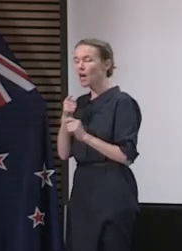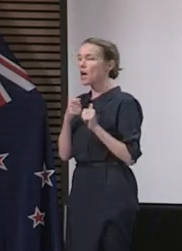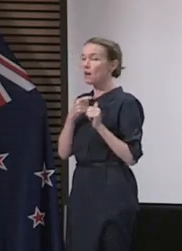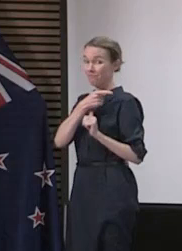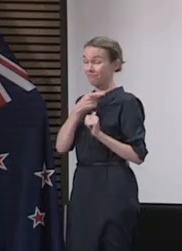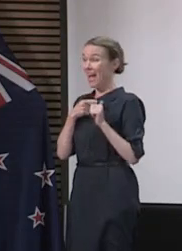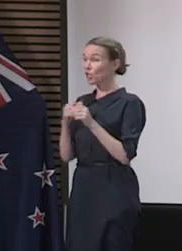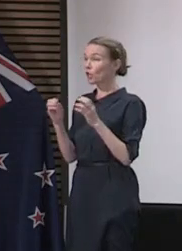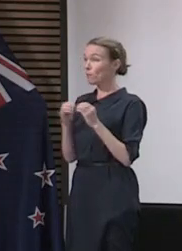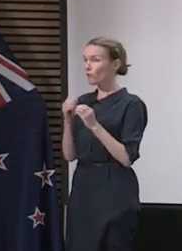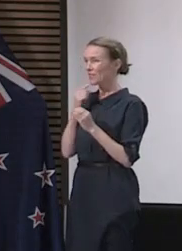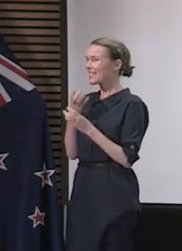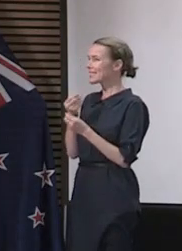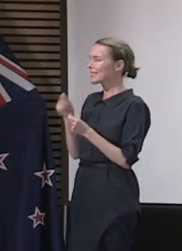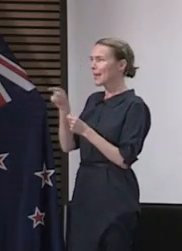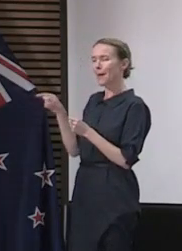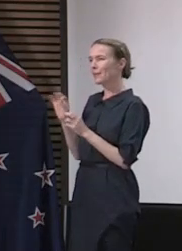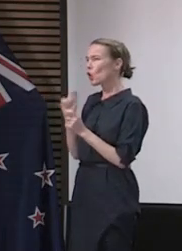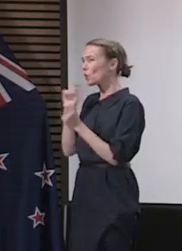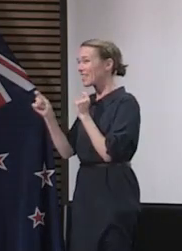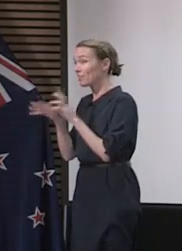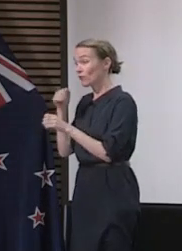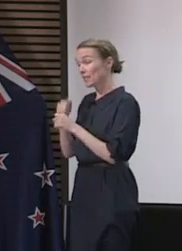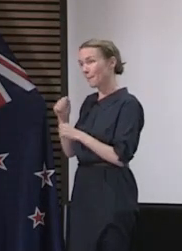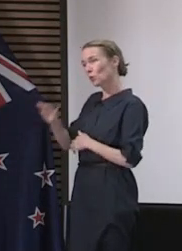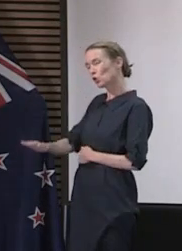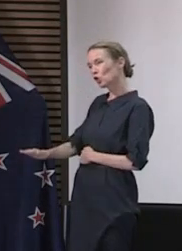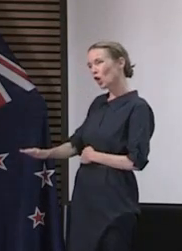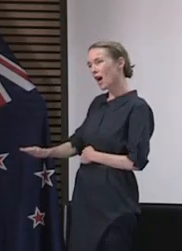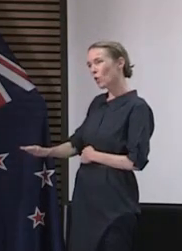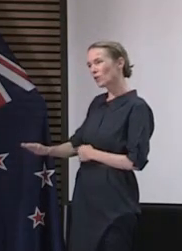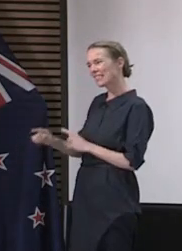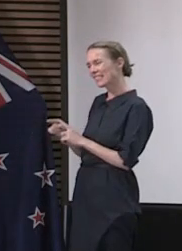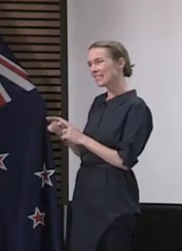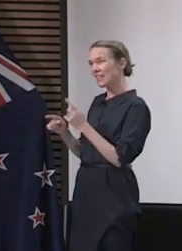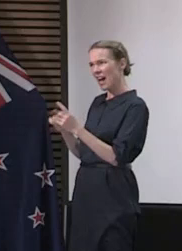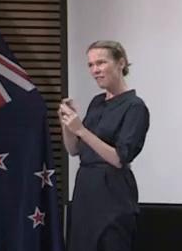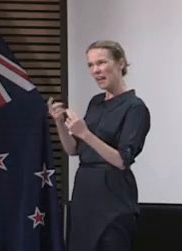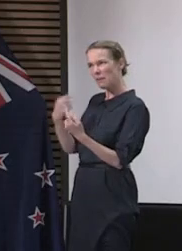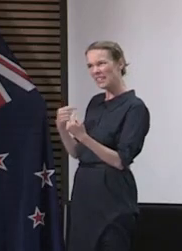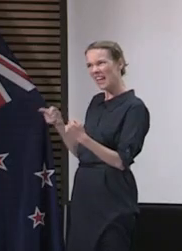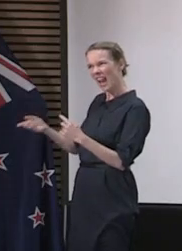Probably case not being tested... They are having some. For